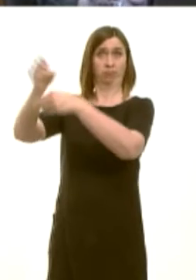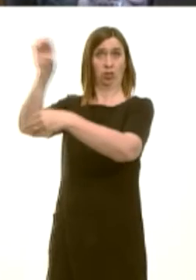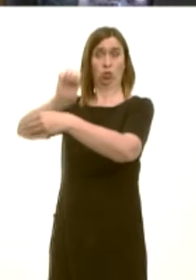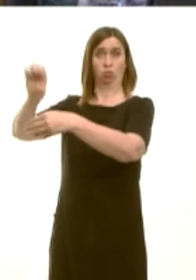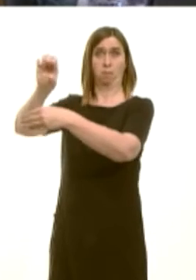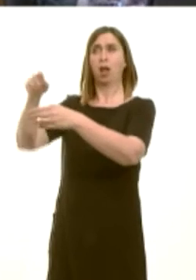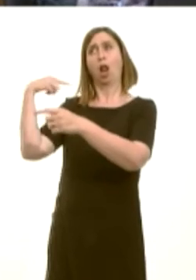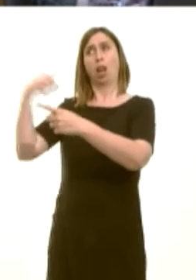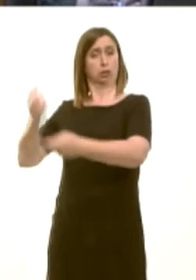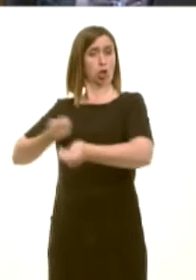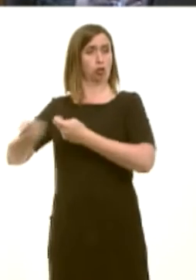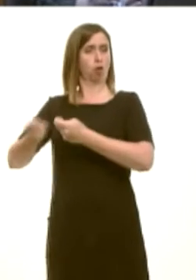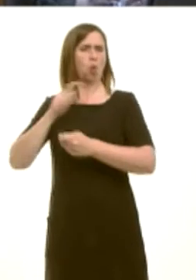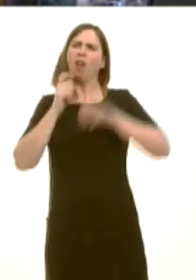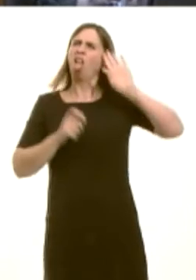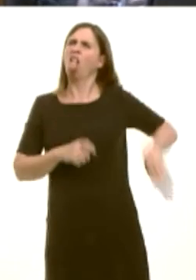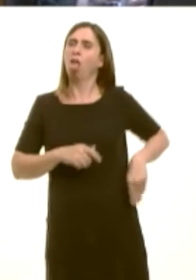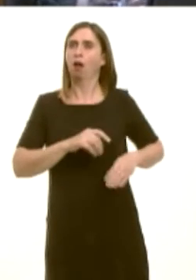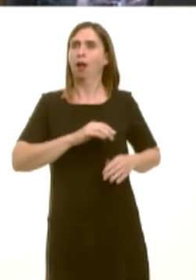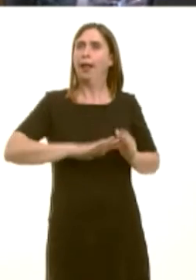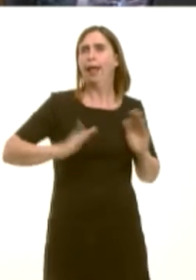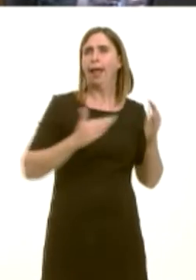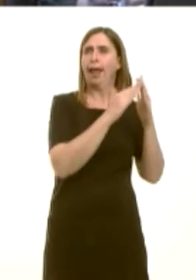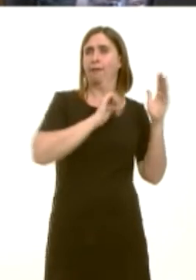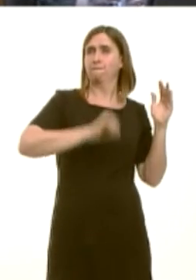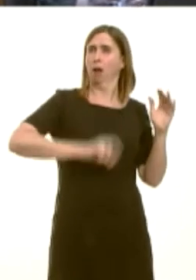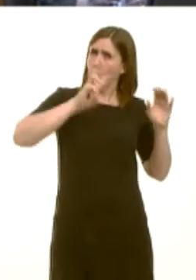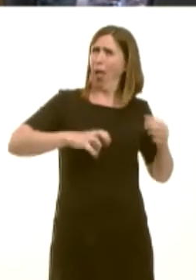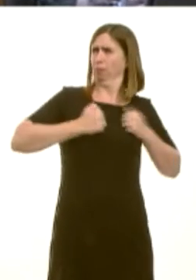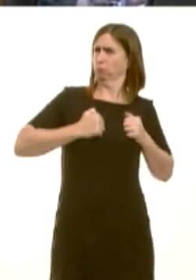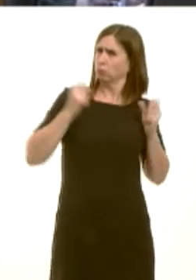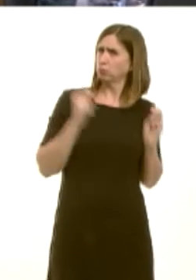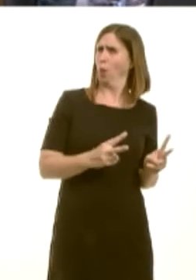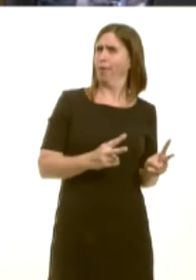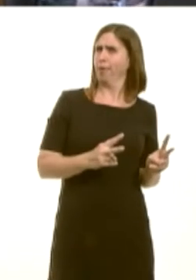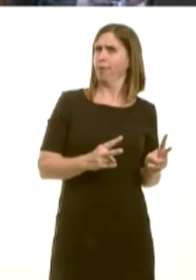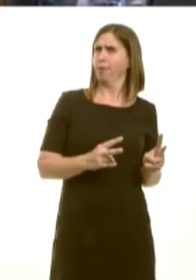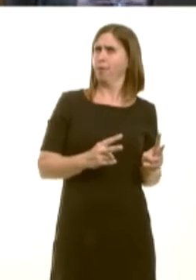They do not recognise the social, economic and environmental importance of hill farming